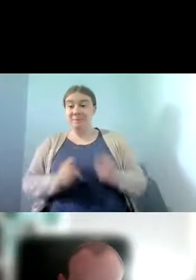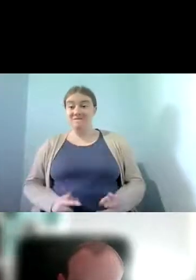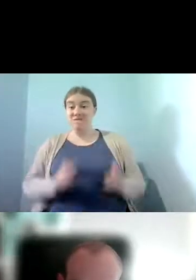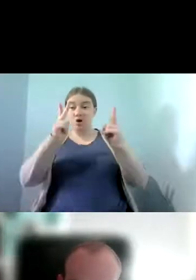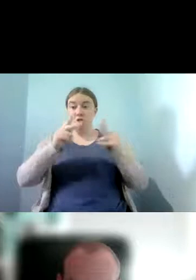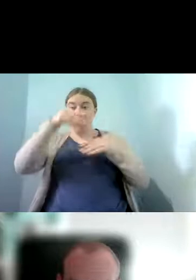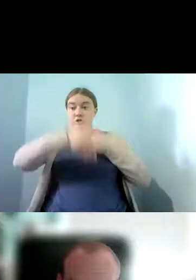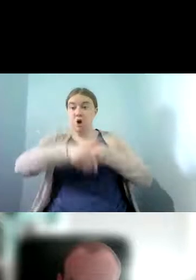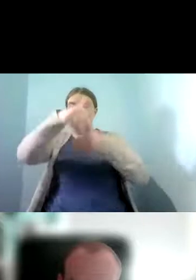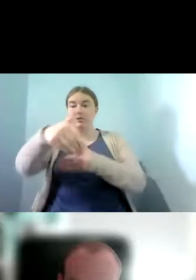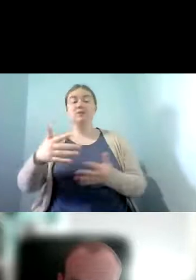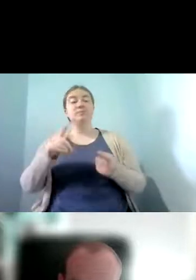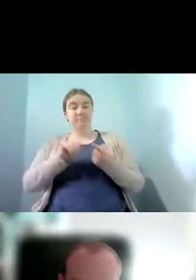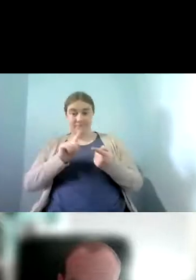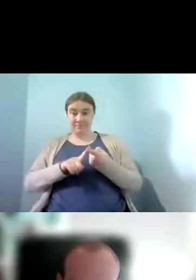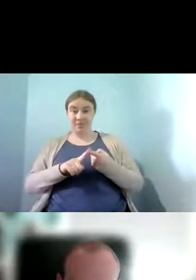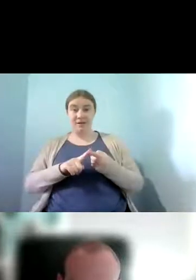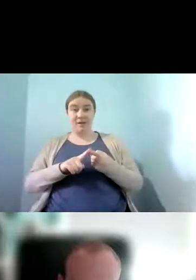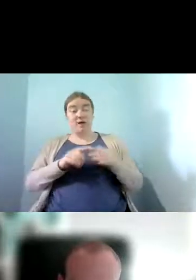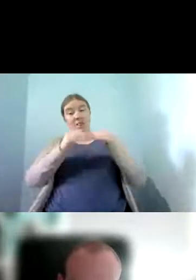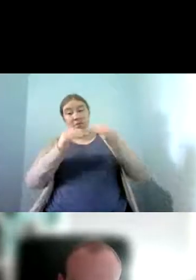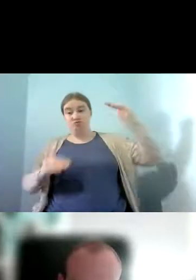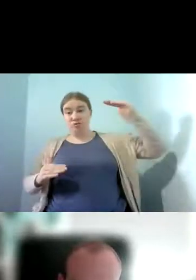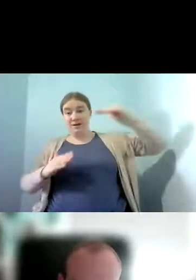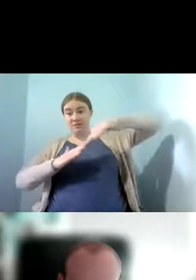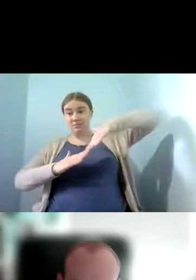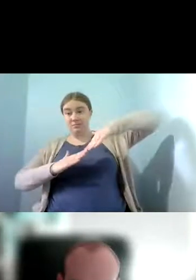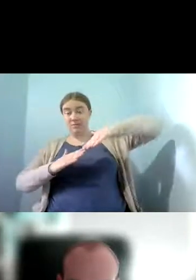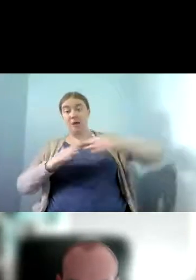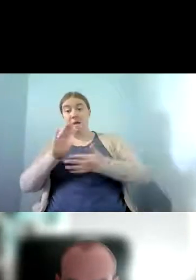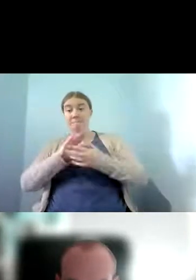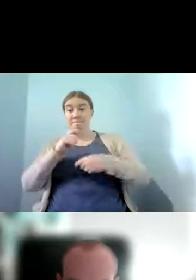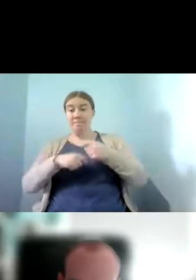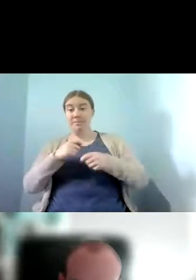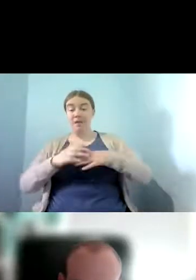are the gradient is greater by approximately 50 percent than a naturalized bypass channel